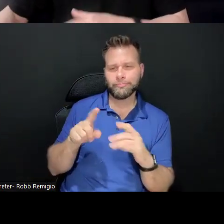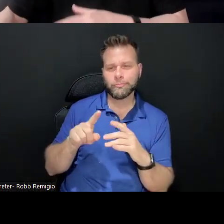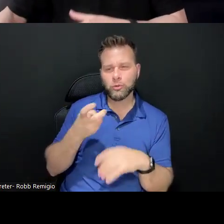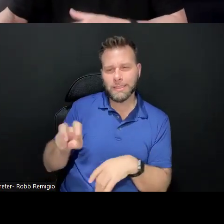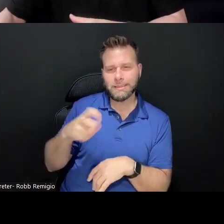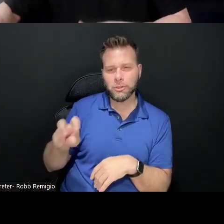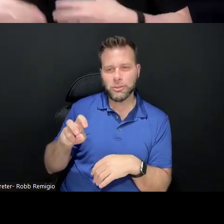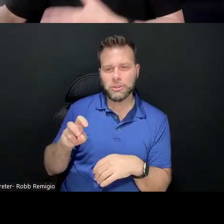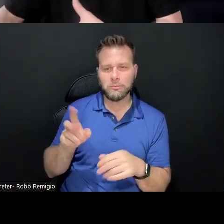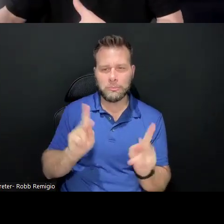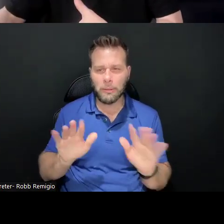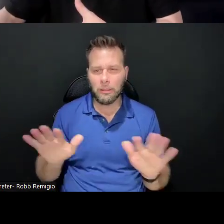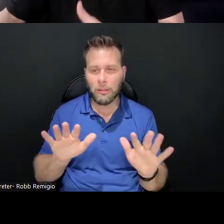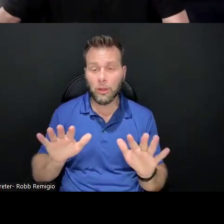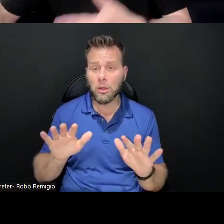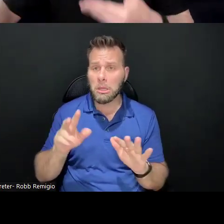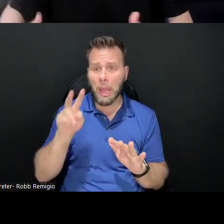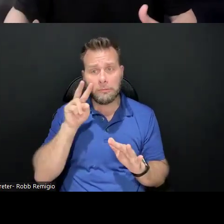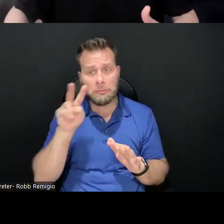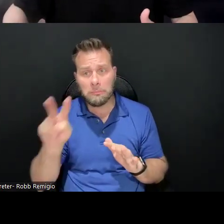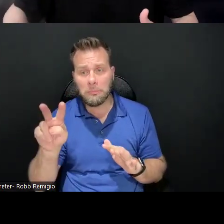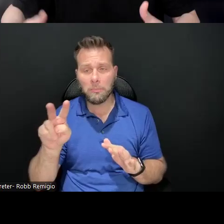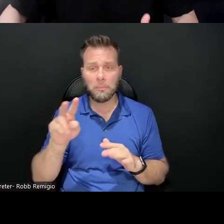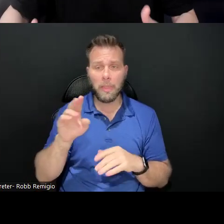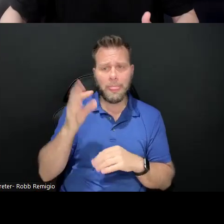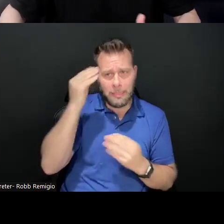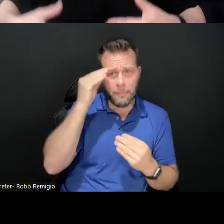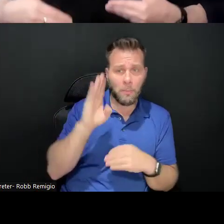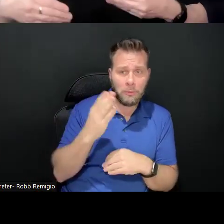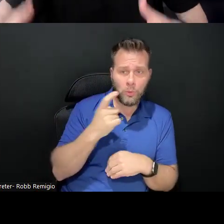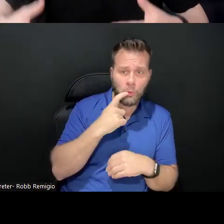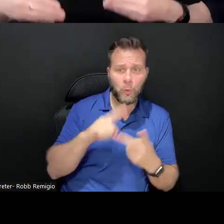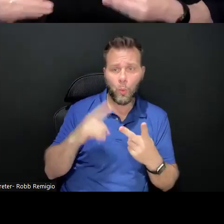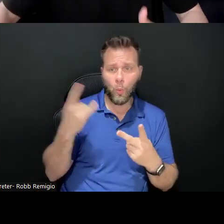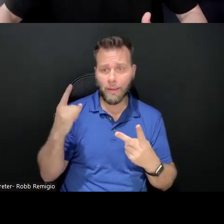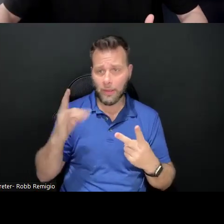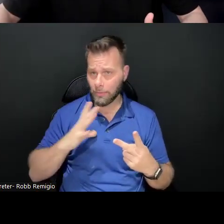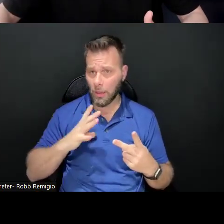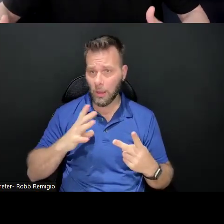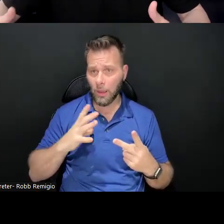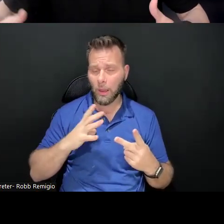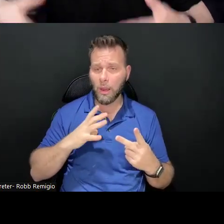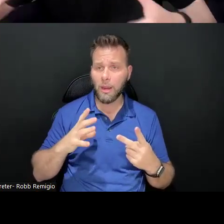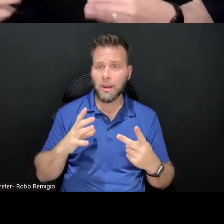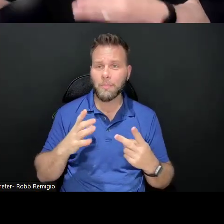We're still in the It doesn't mean you can't be forward thinking, thinking about Bluetooth and Wi-Fi. It just means there are some